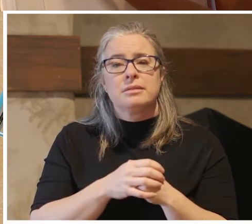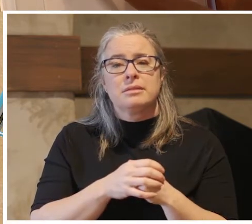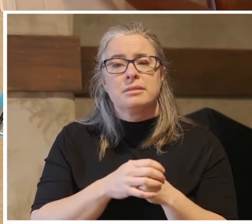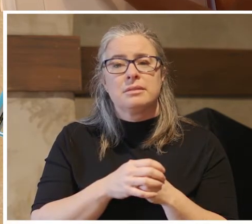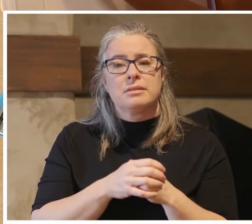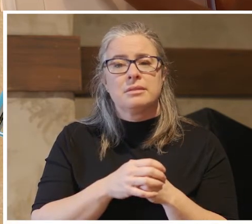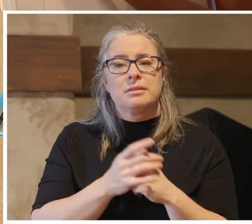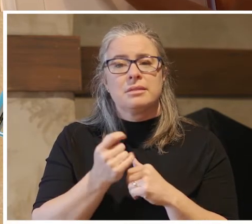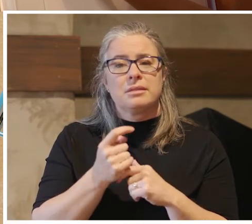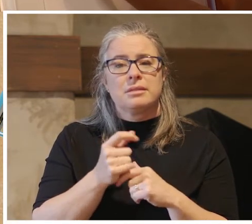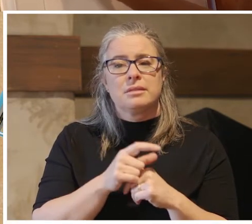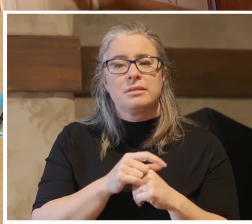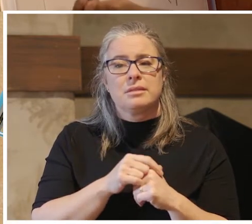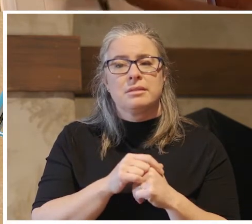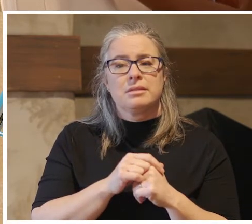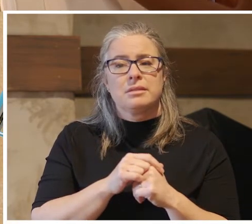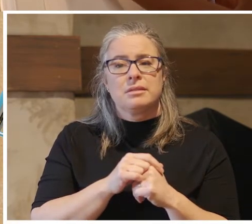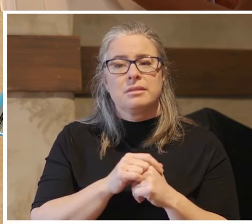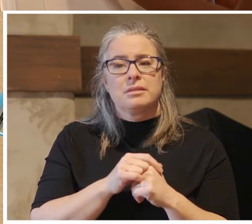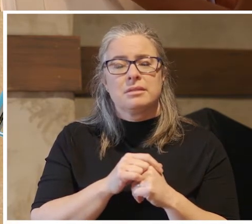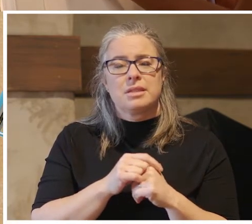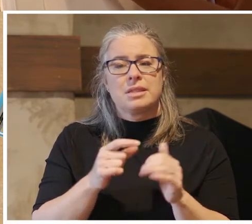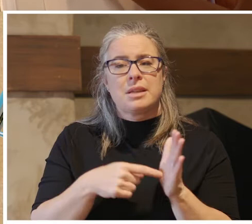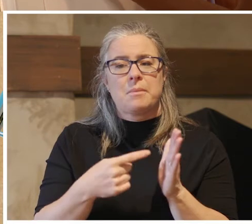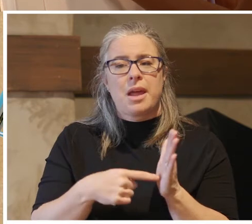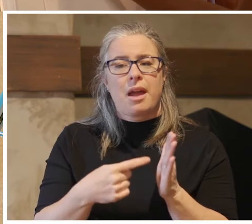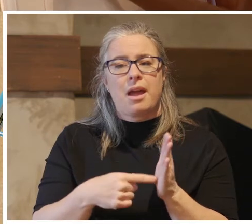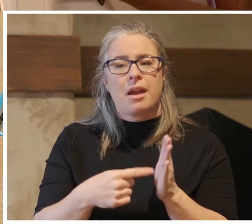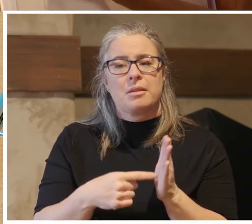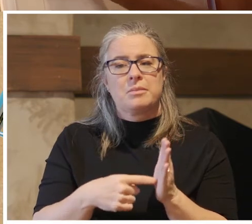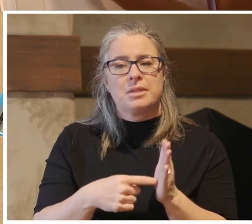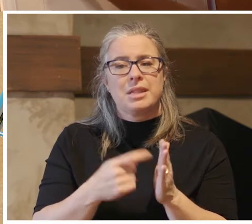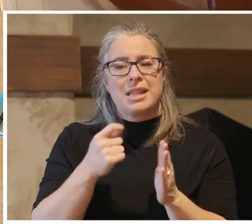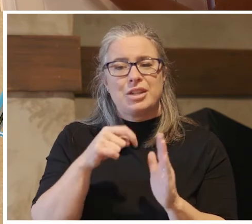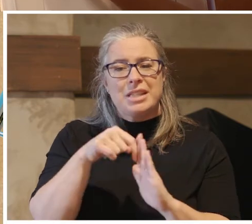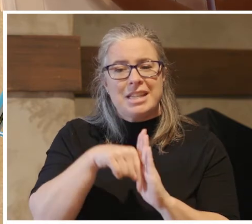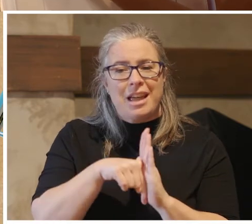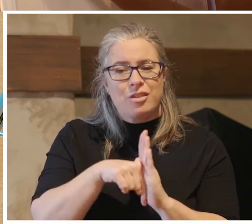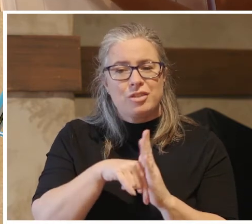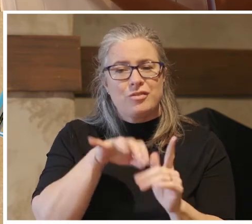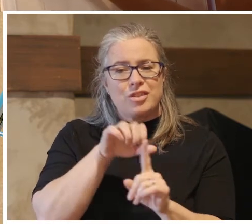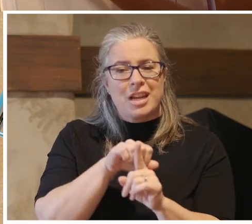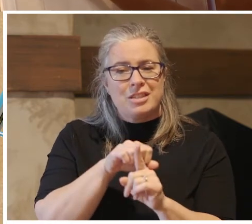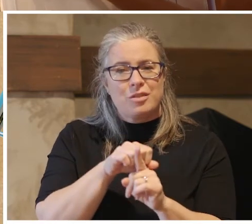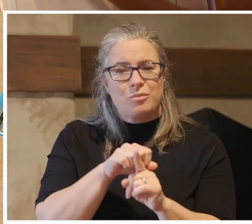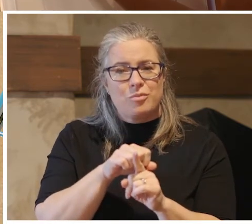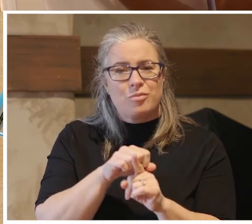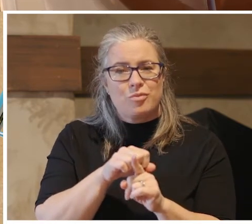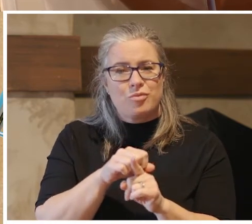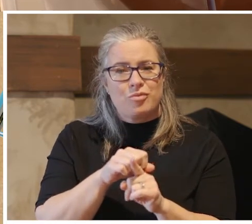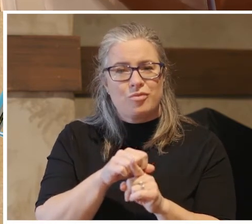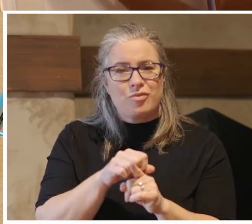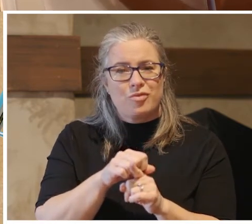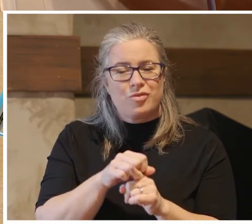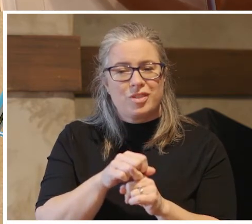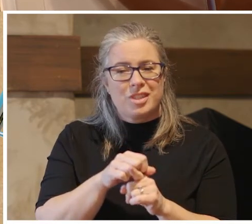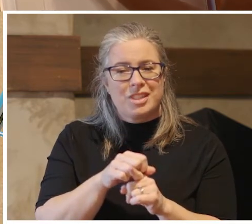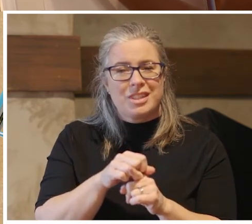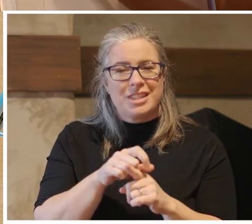And if you look, he's got his little lip right in there. Sometimes little details, if you just catch the right ones,